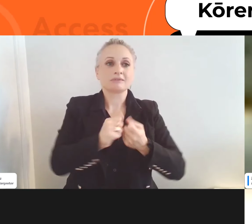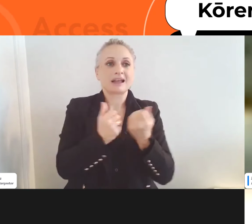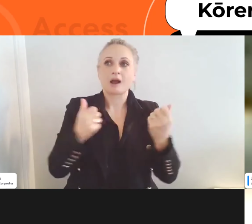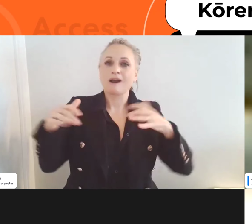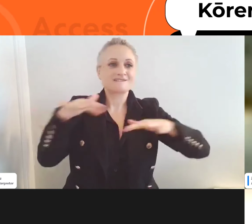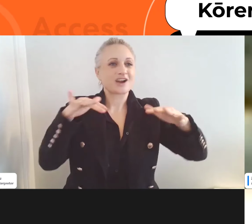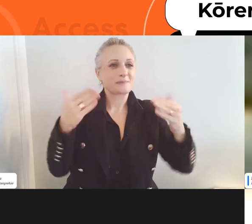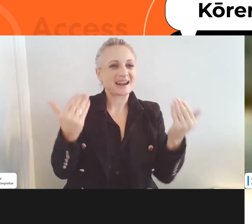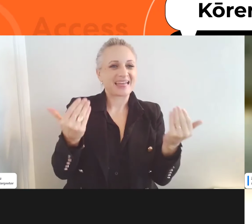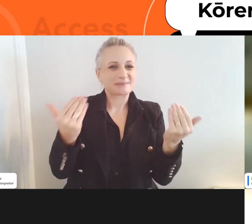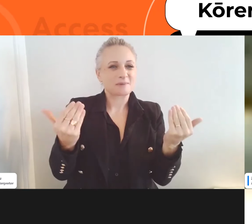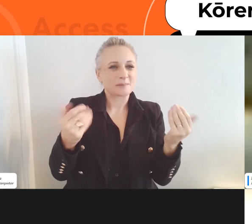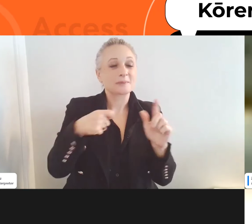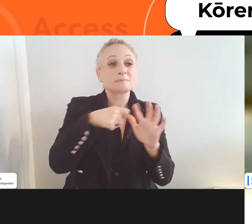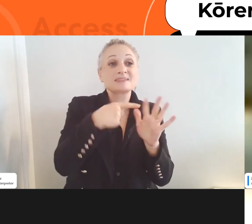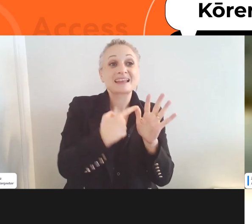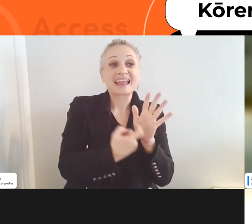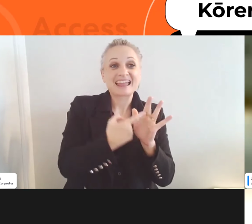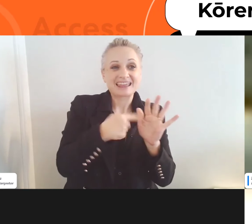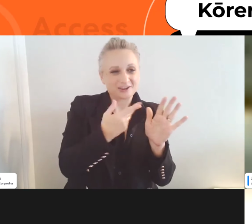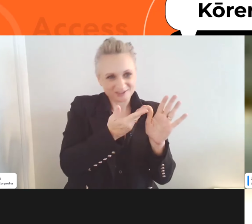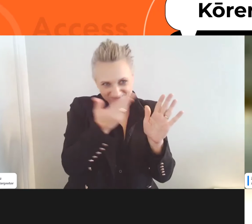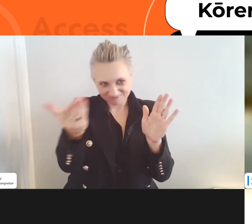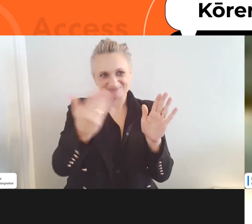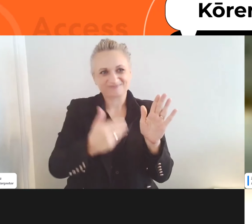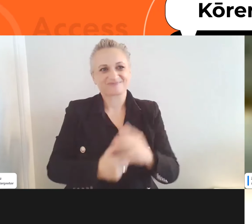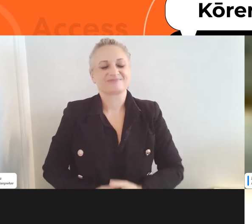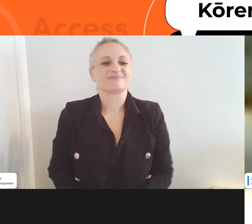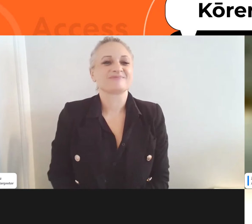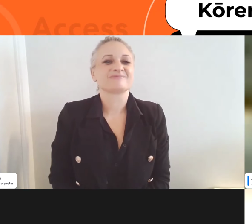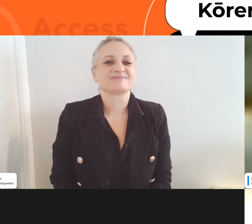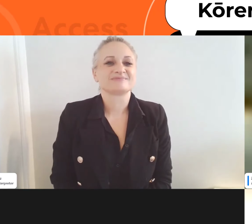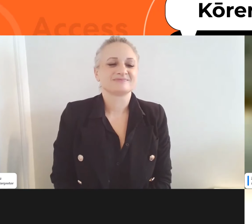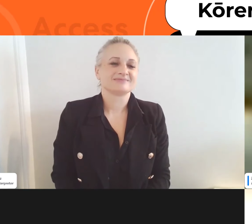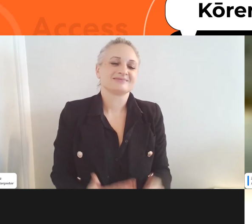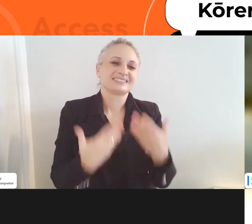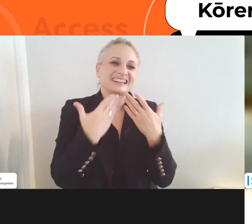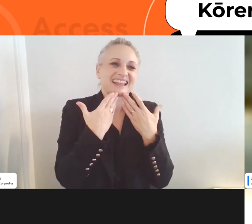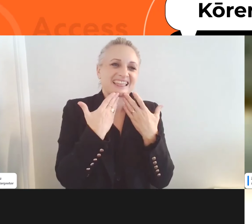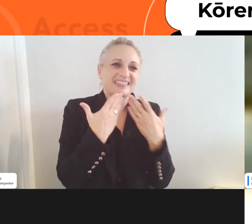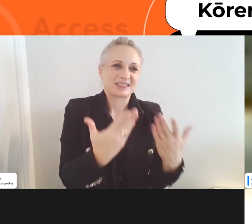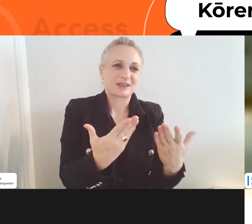the word is with you. Thank you Juliana. Hoping everyone can hear